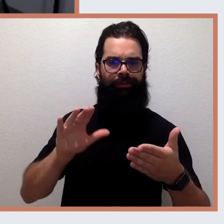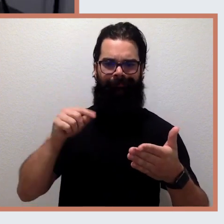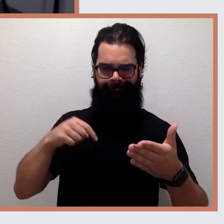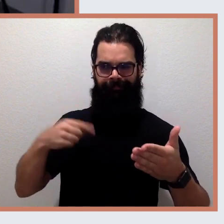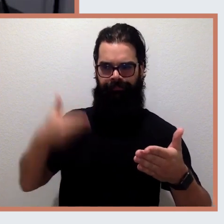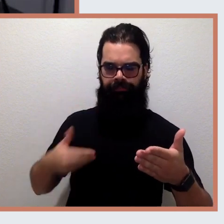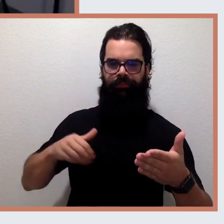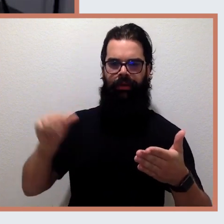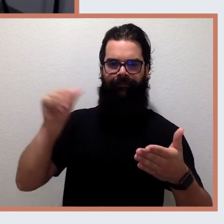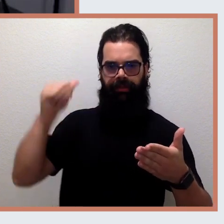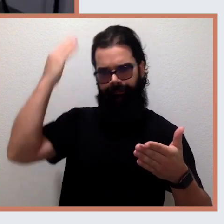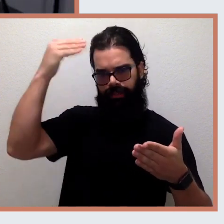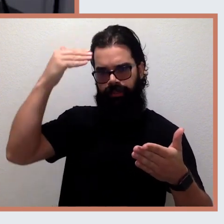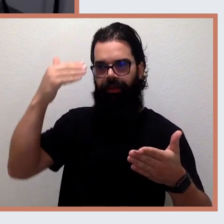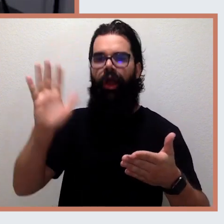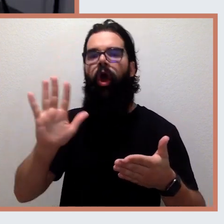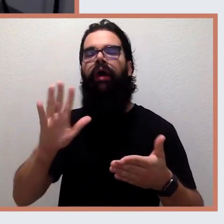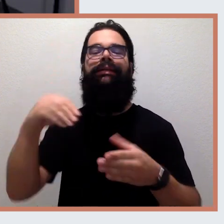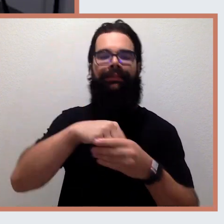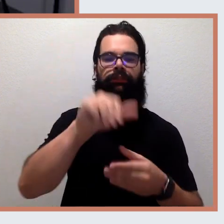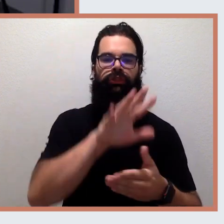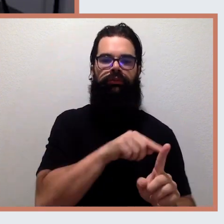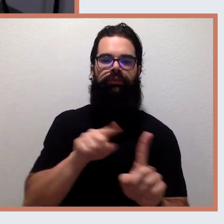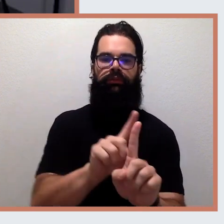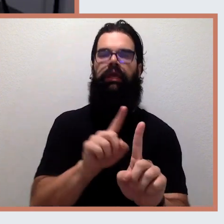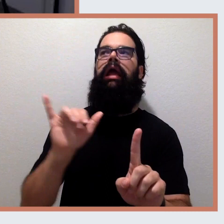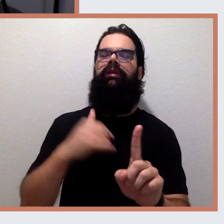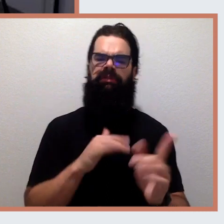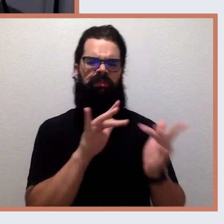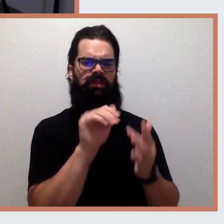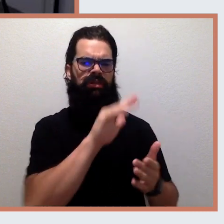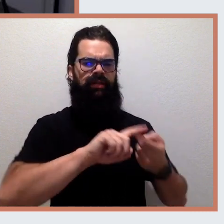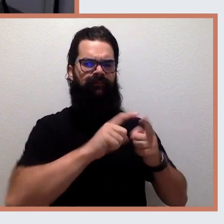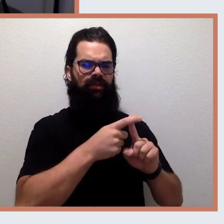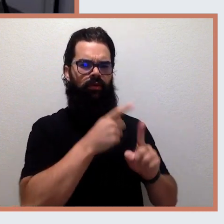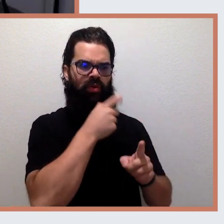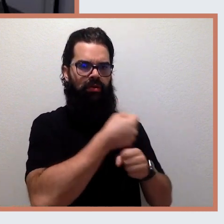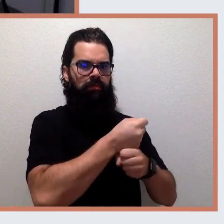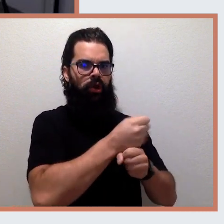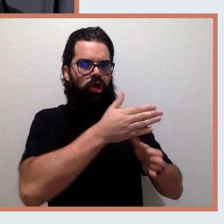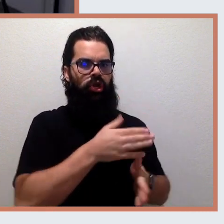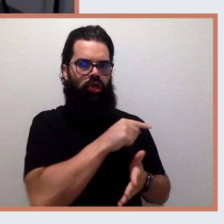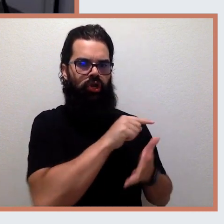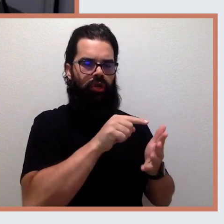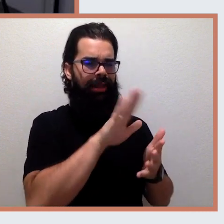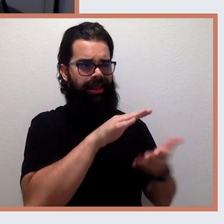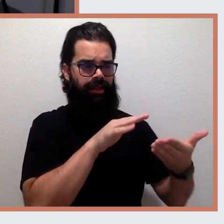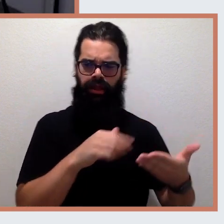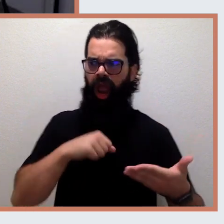but technically Afghanistan's in Asia, but, anyway, so what I'm going to do is reach out to my Asian friends and/or producing partners that are,